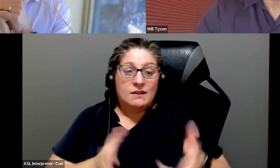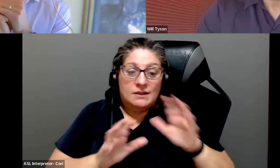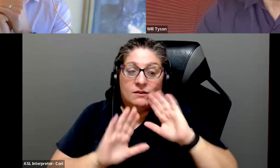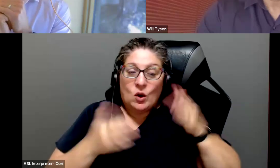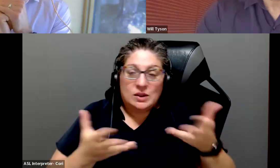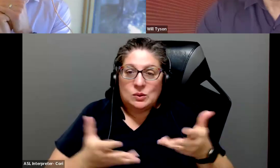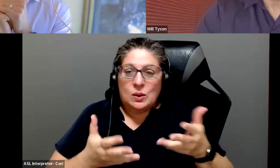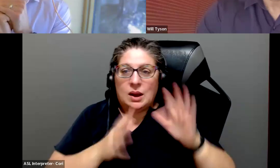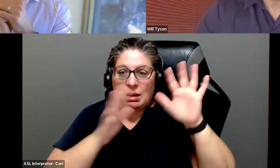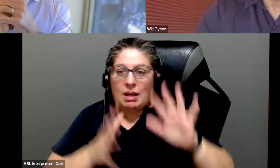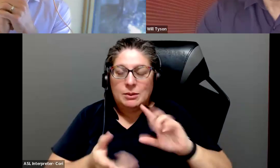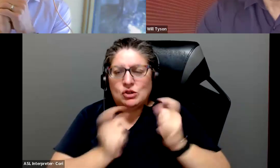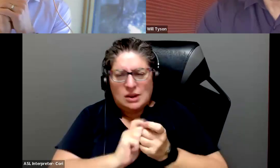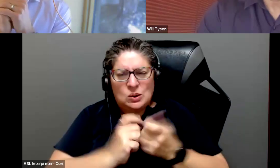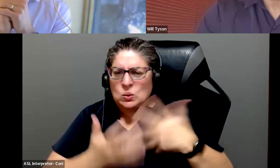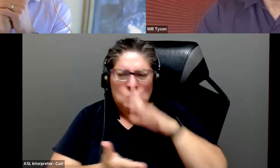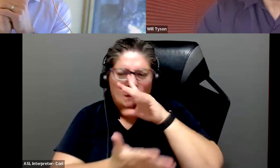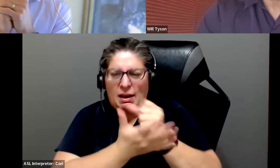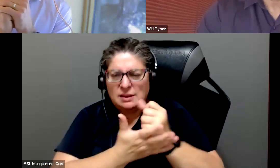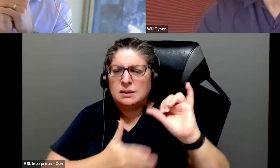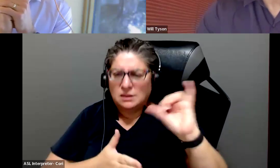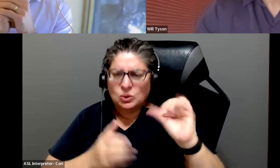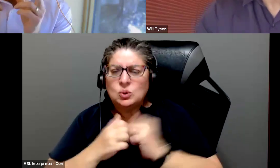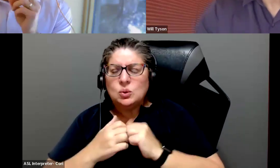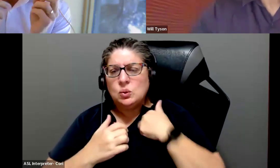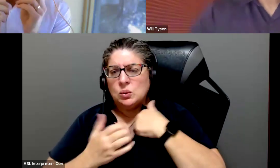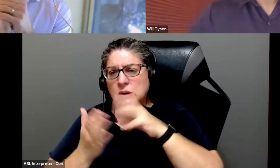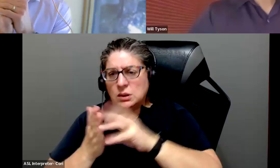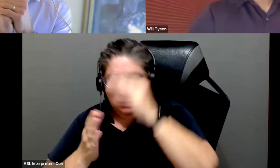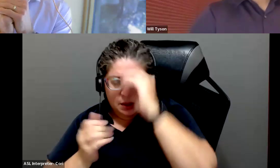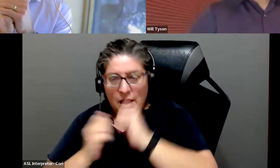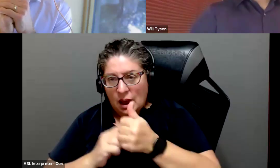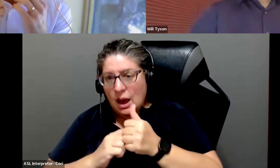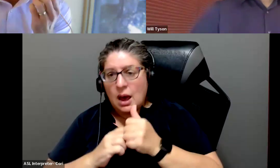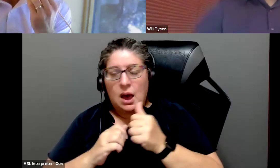climate change is also really fascinating stuff too. We are learning about the ways in which community colleges